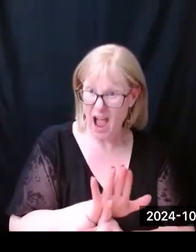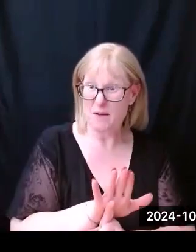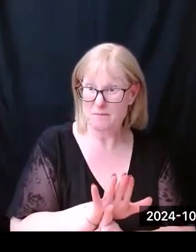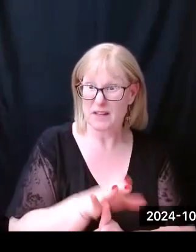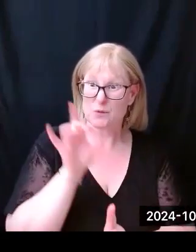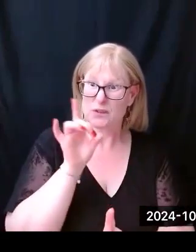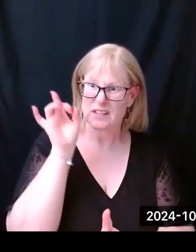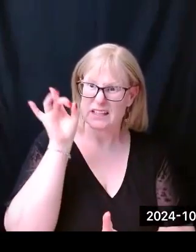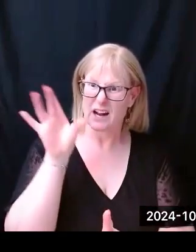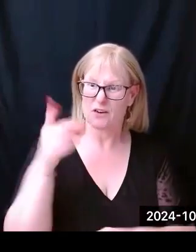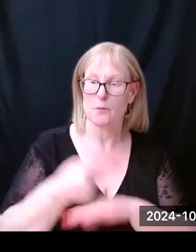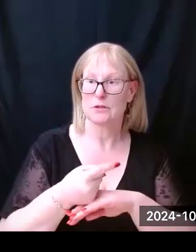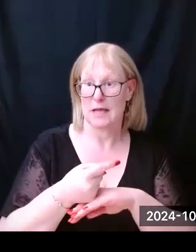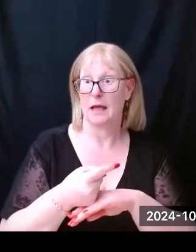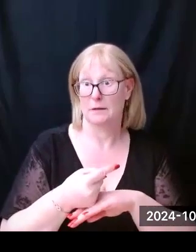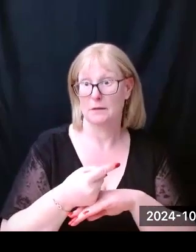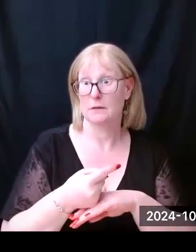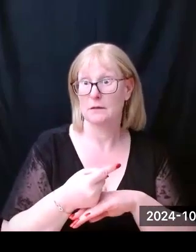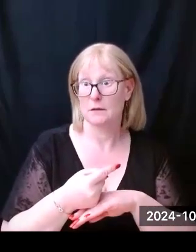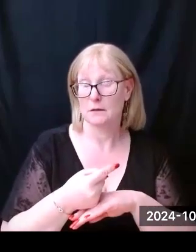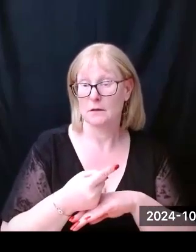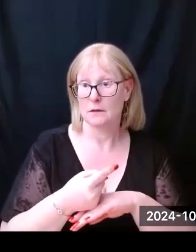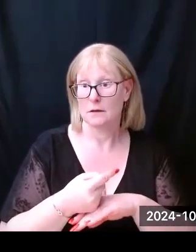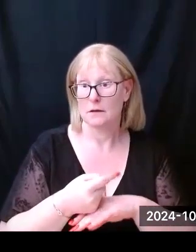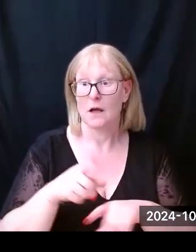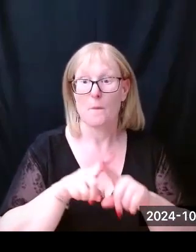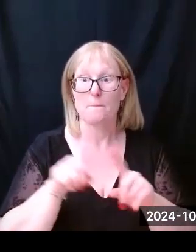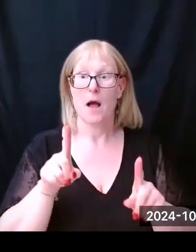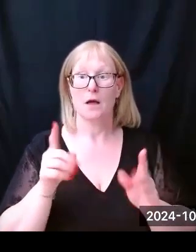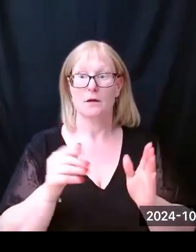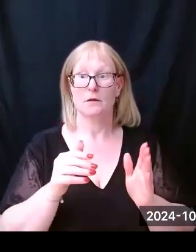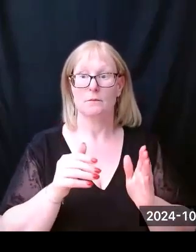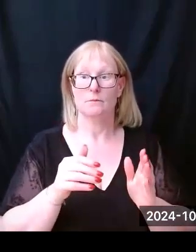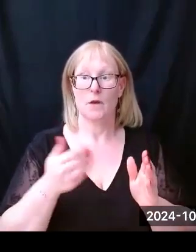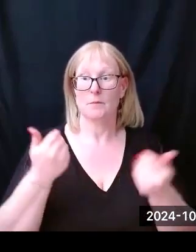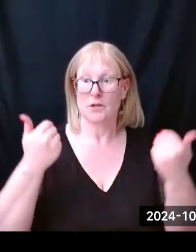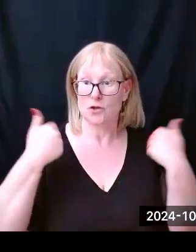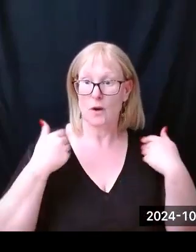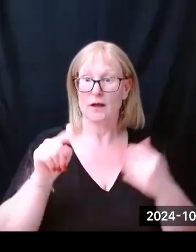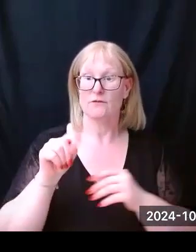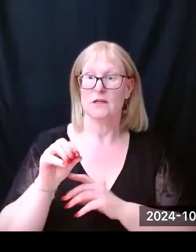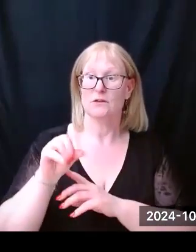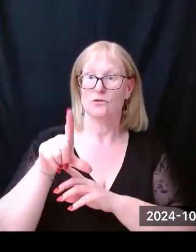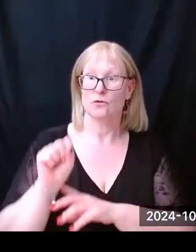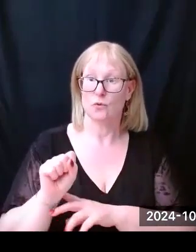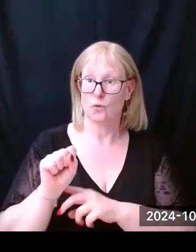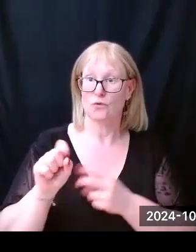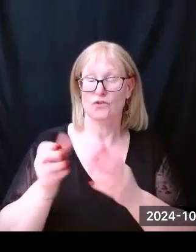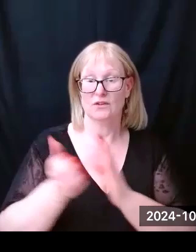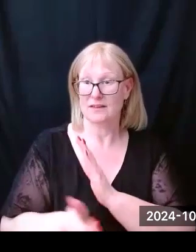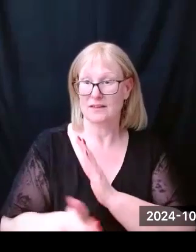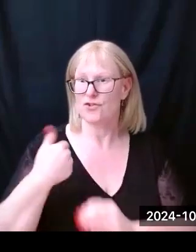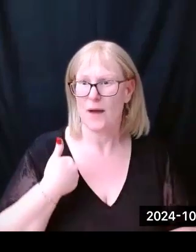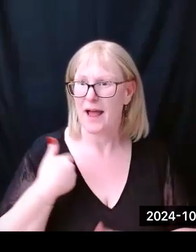that perspective taking in a moment. But a lot of this is you already have these tools and skills and you do it. But the hard part is, is